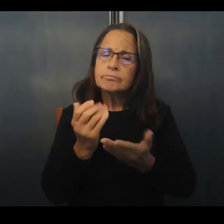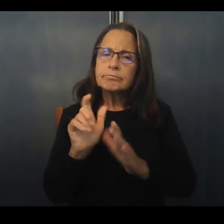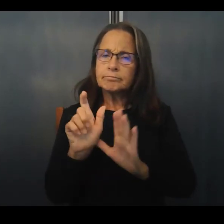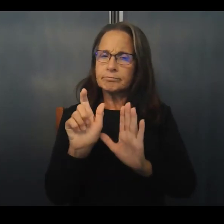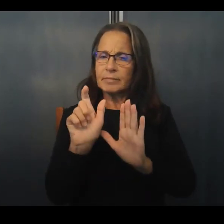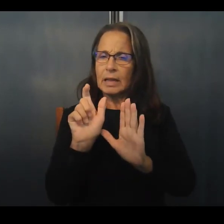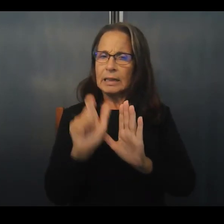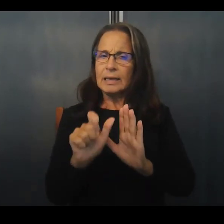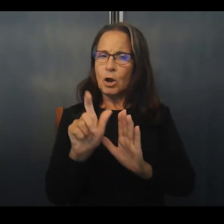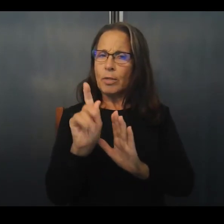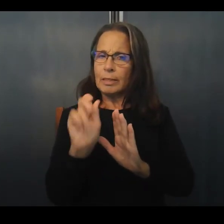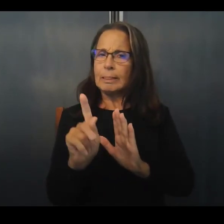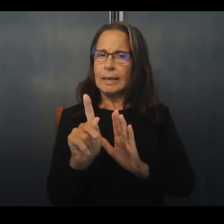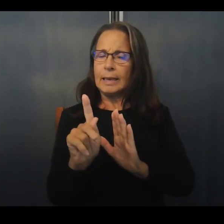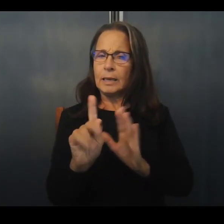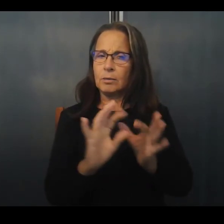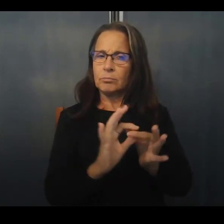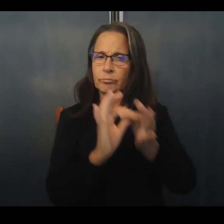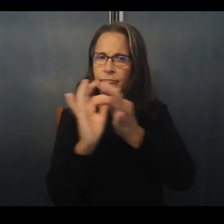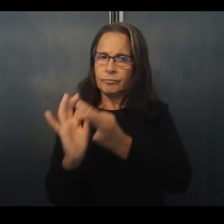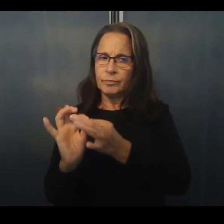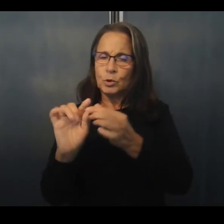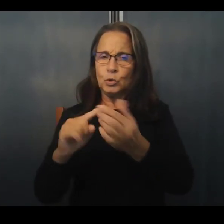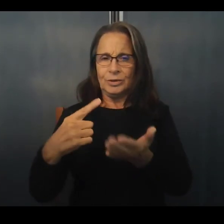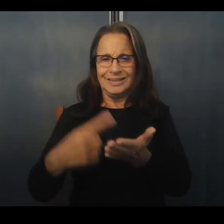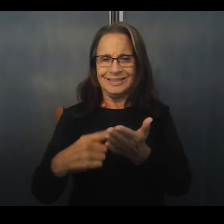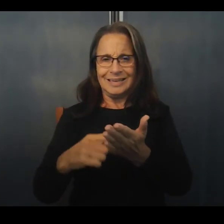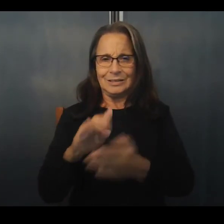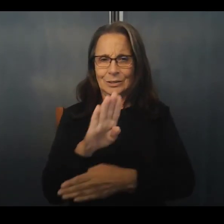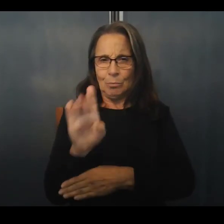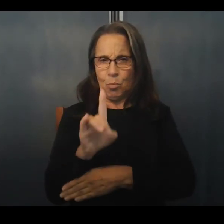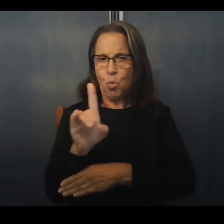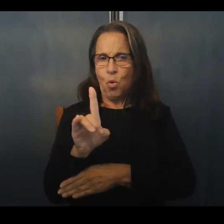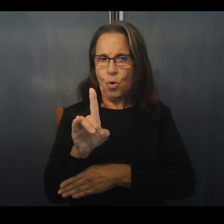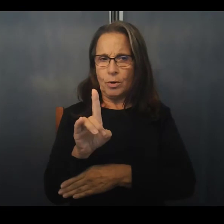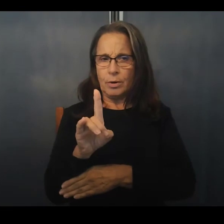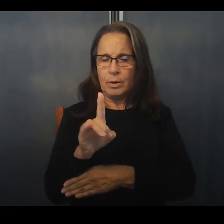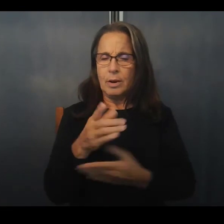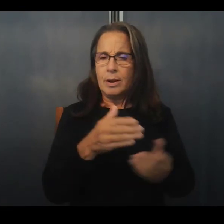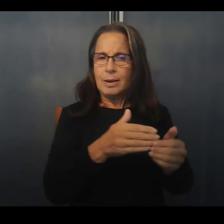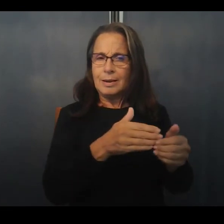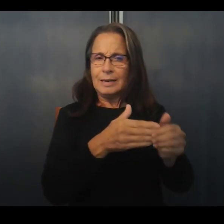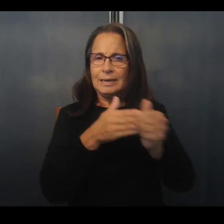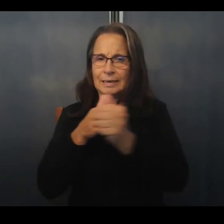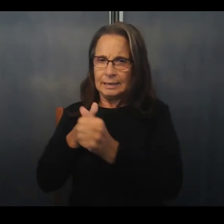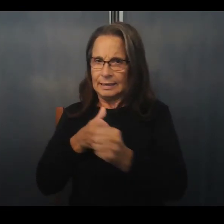the link to the discussion board it takes me to my post and similar to where I was able to look